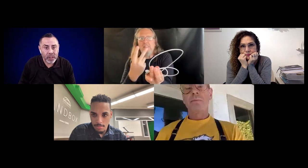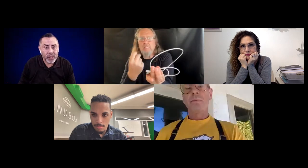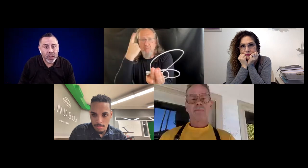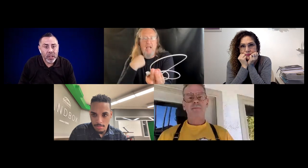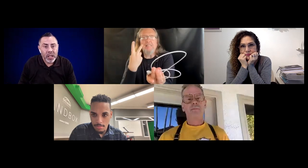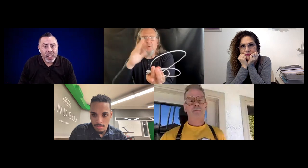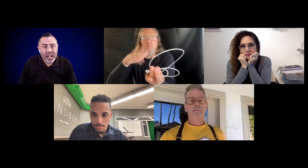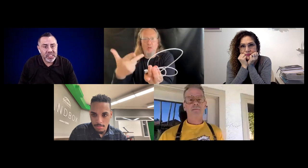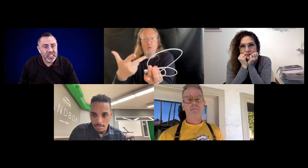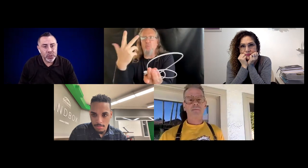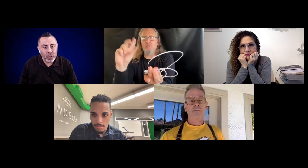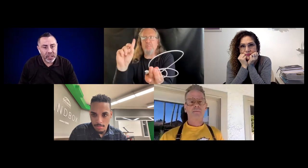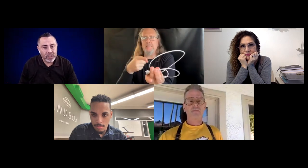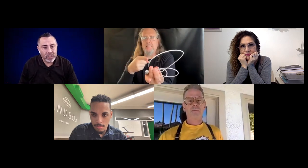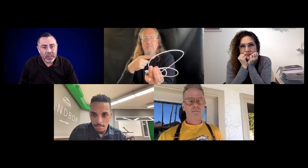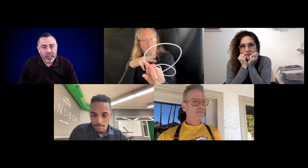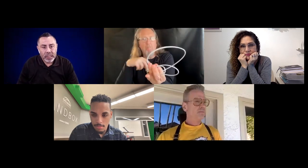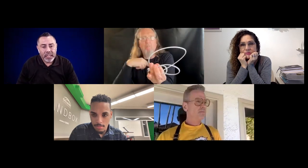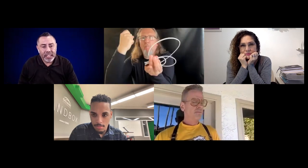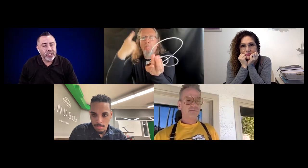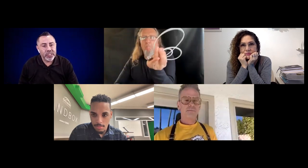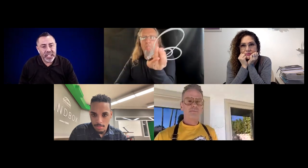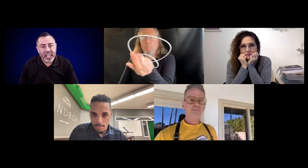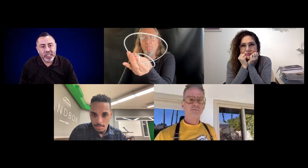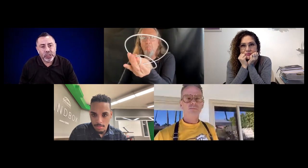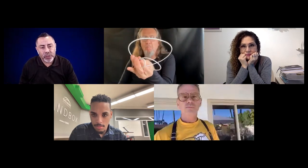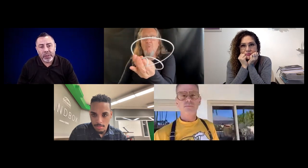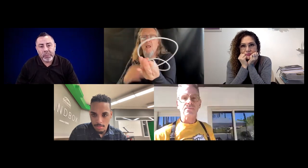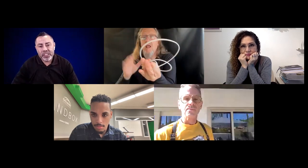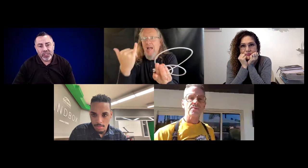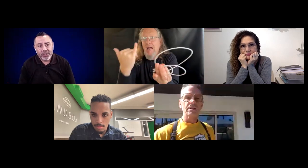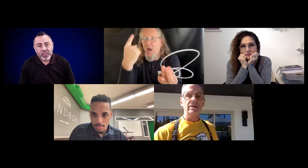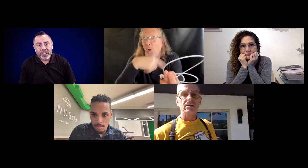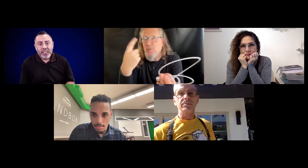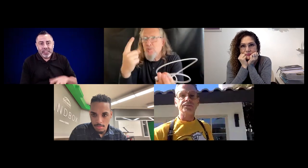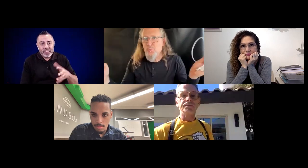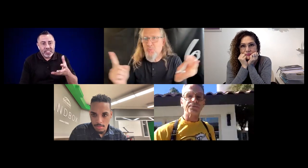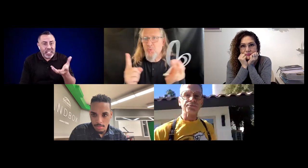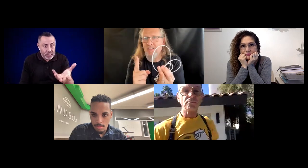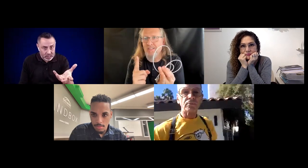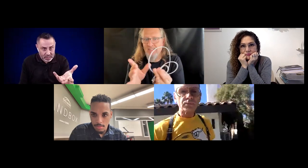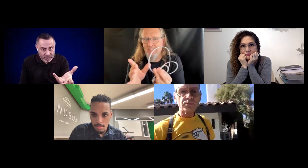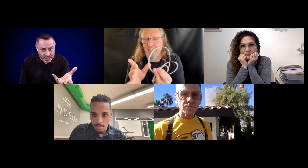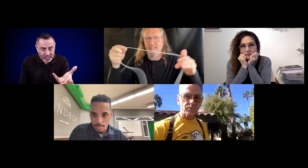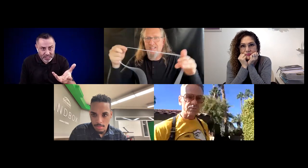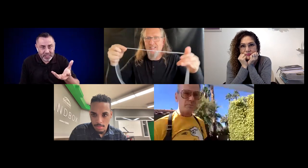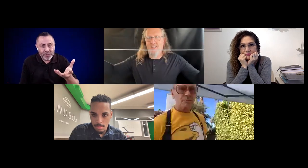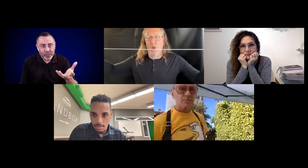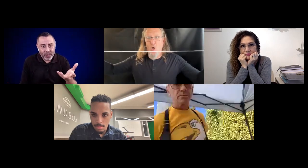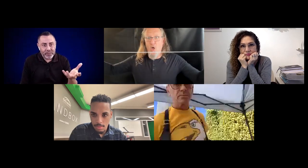I see this wire, and I understand it's 3 dimensional state, right?